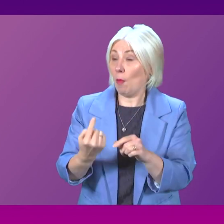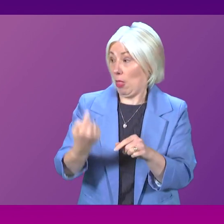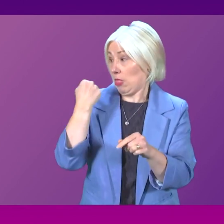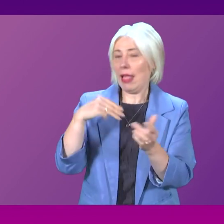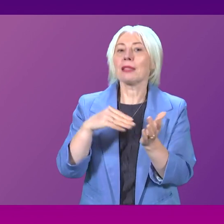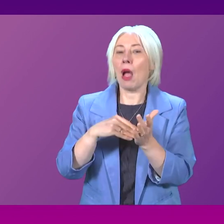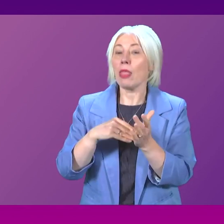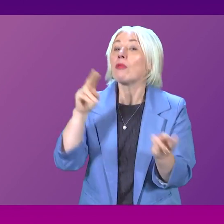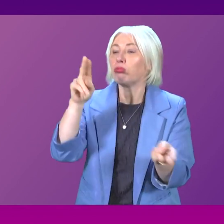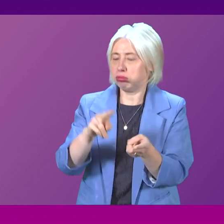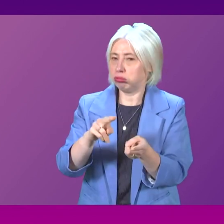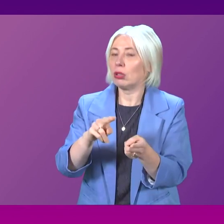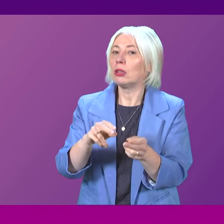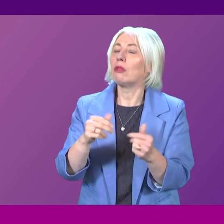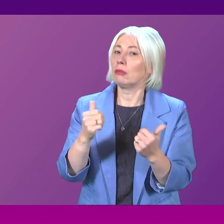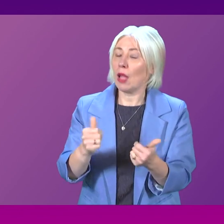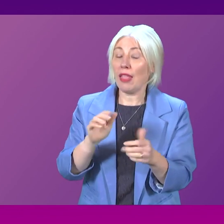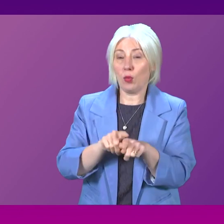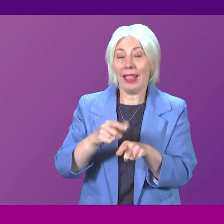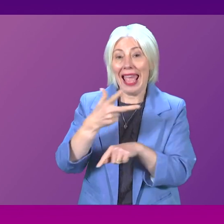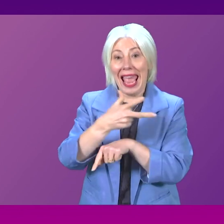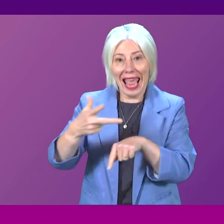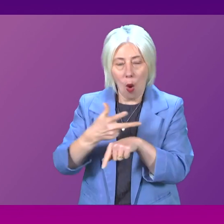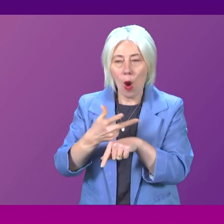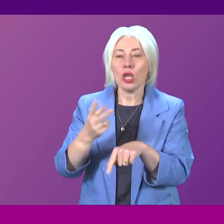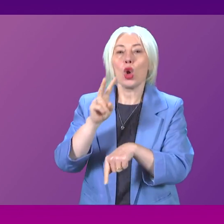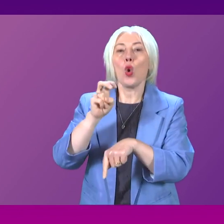We also saw the numbers of waits over eight hours and over 12 hours come down.